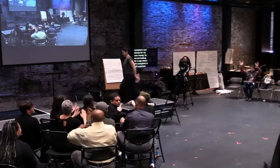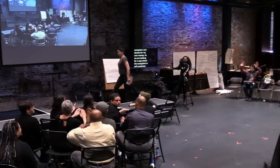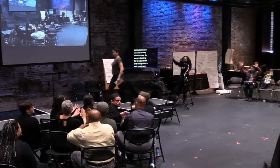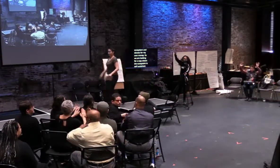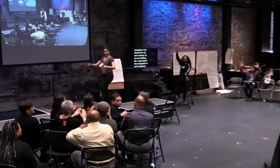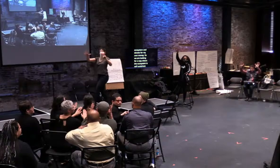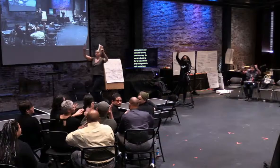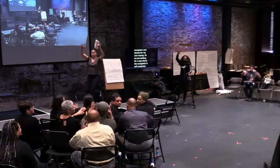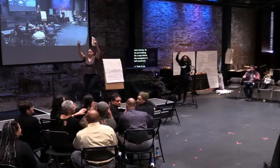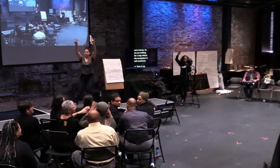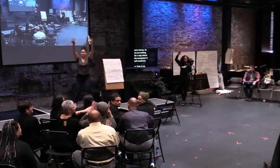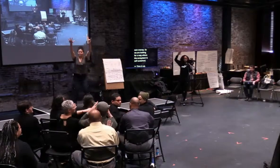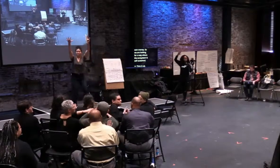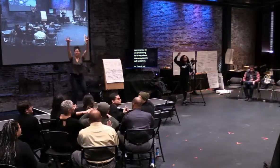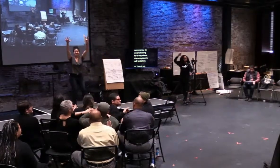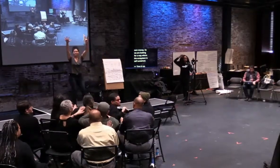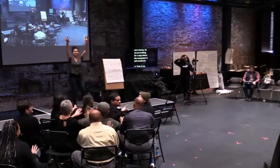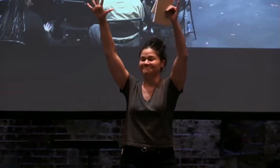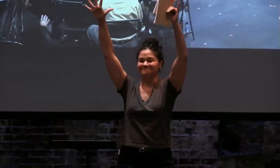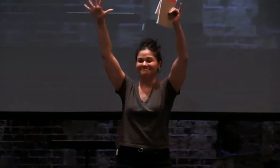[Male Interpreter] I went too fast.